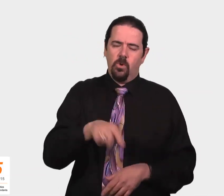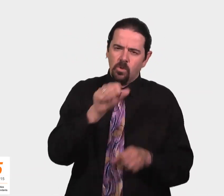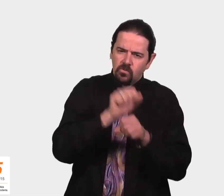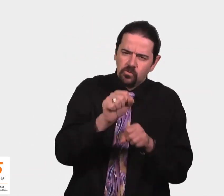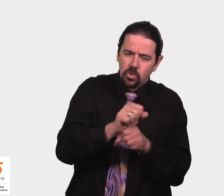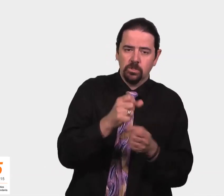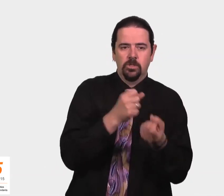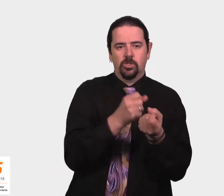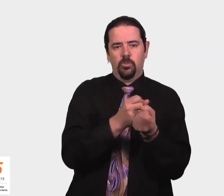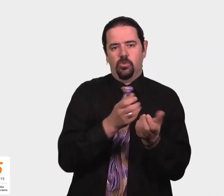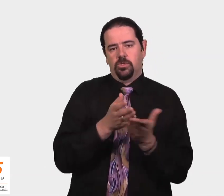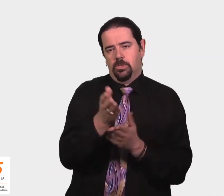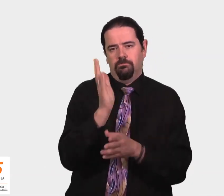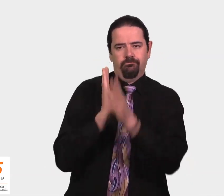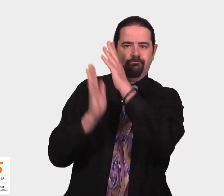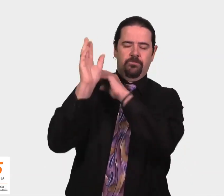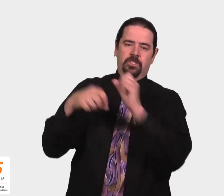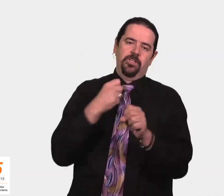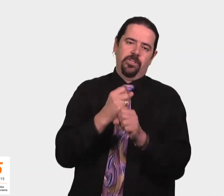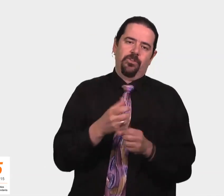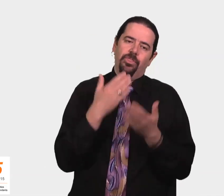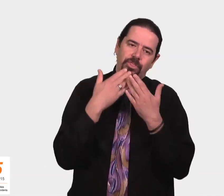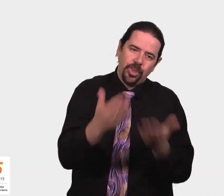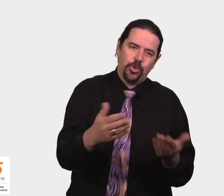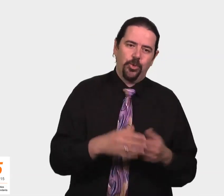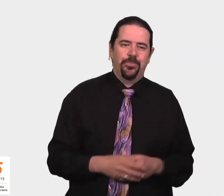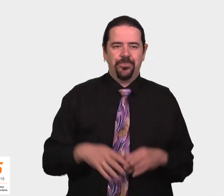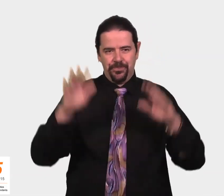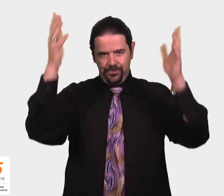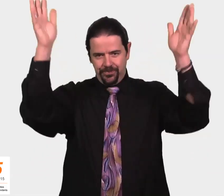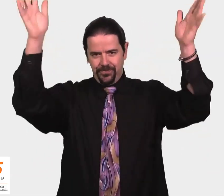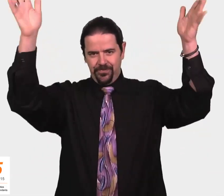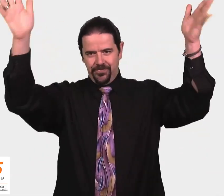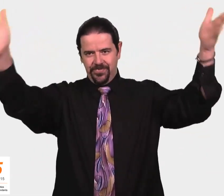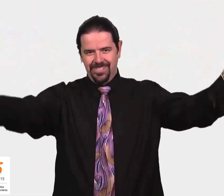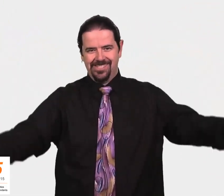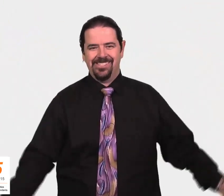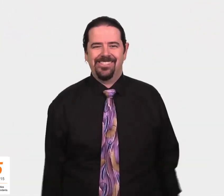for all your work and support throughout this past year. Thank you.